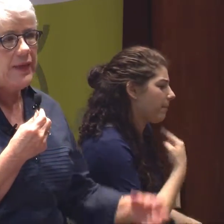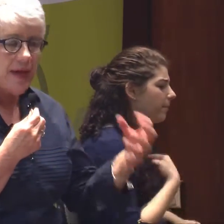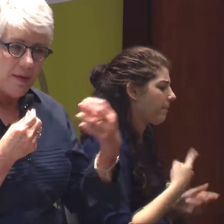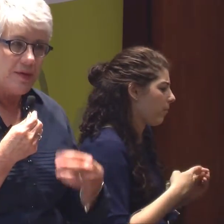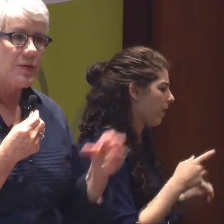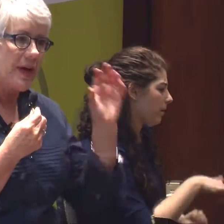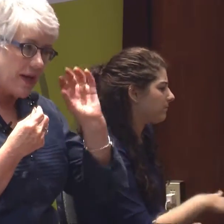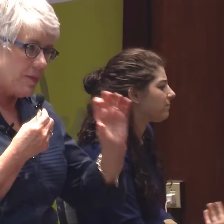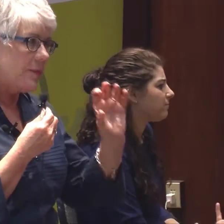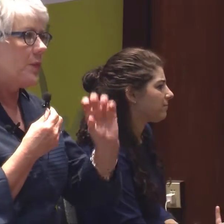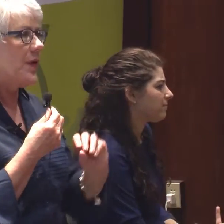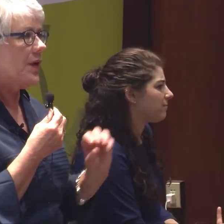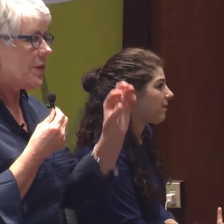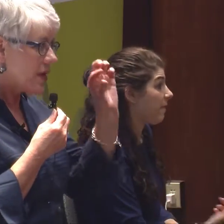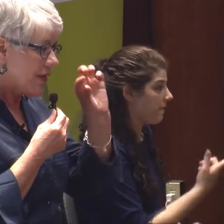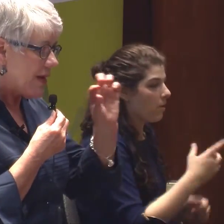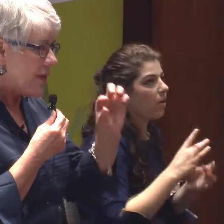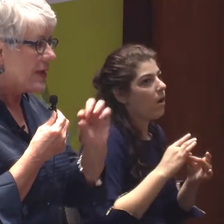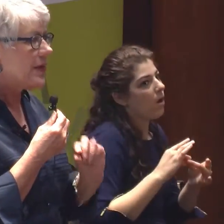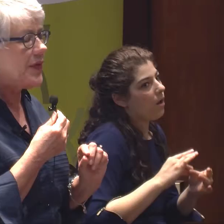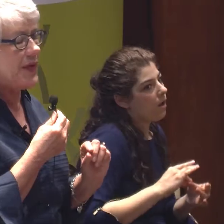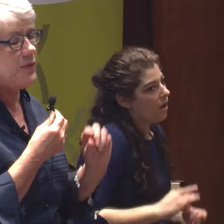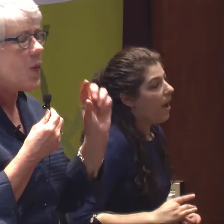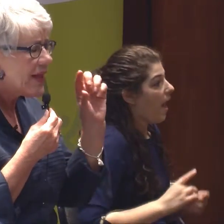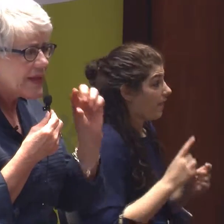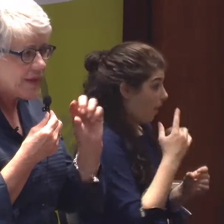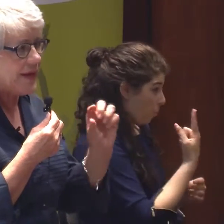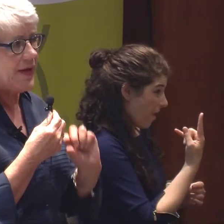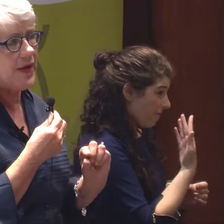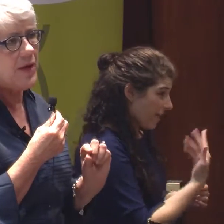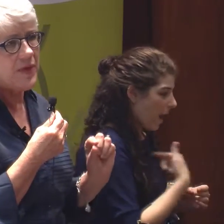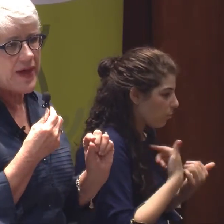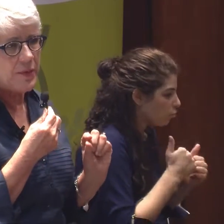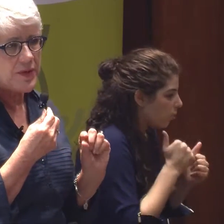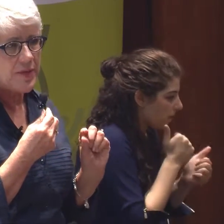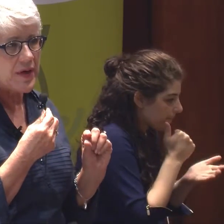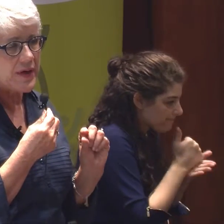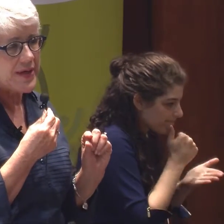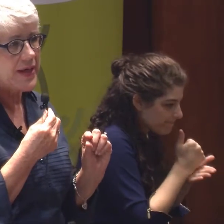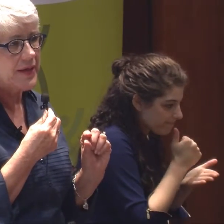then i would try to help, you know, work on that one little thing. One little thing that could help with that worst part of the day.